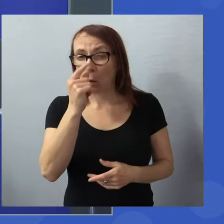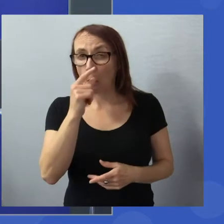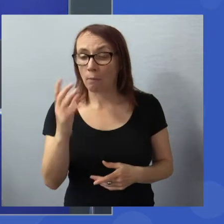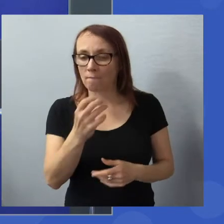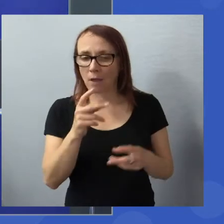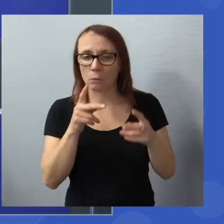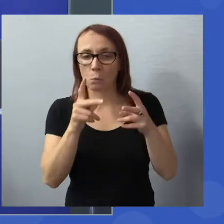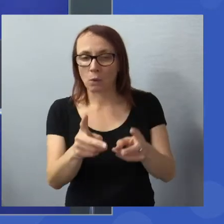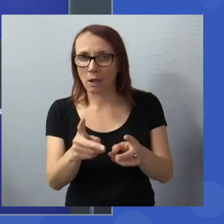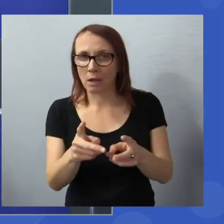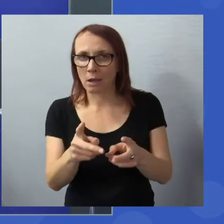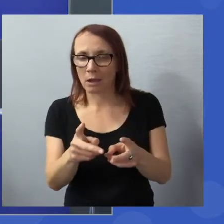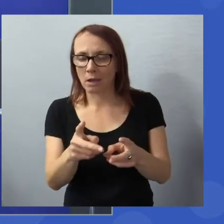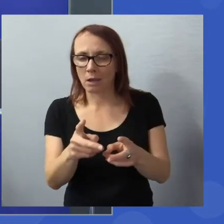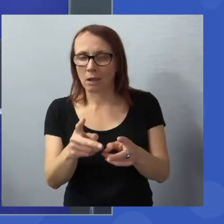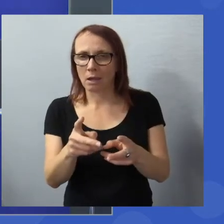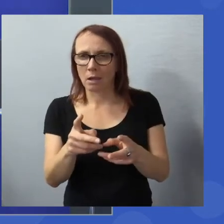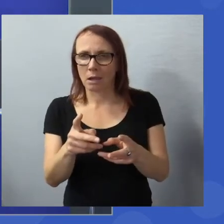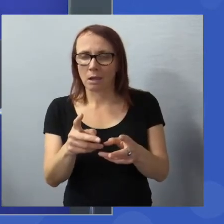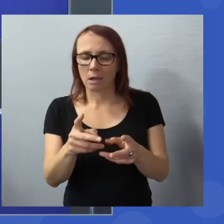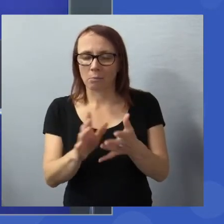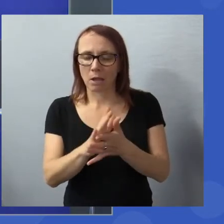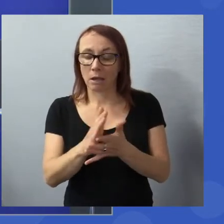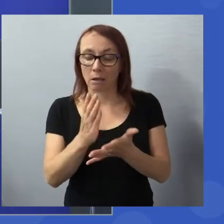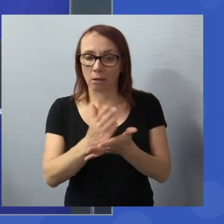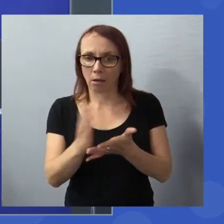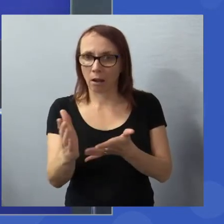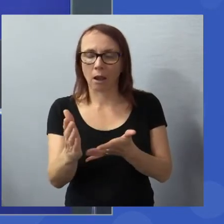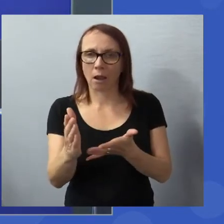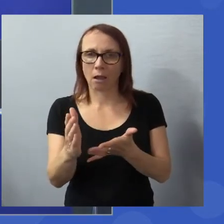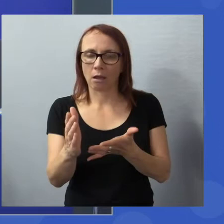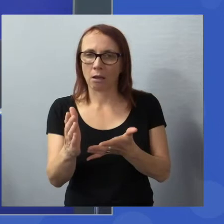that is that that avoids that kind of danger I guess that's the concern that I